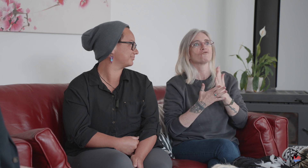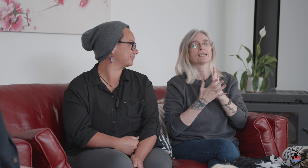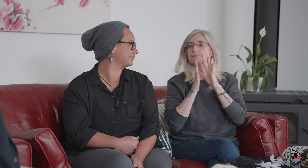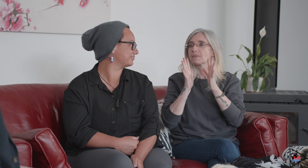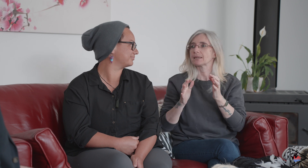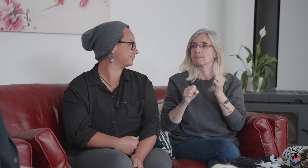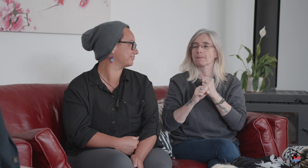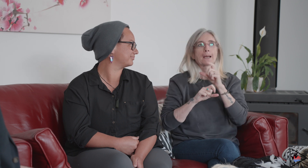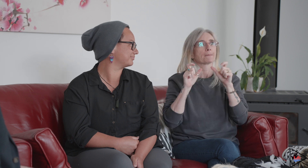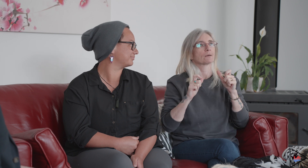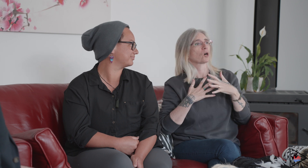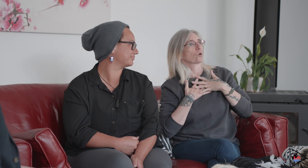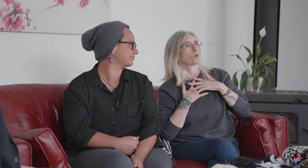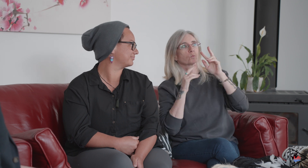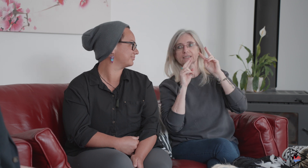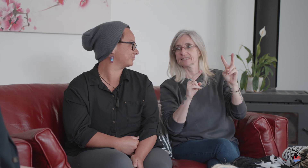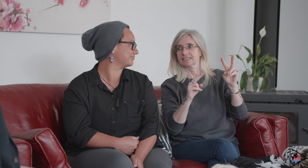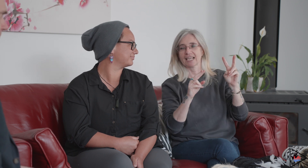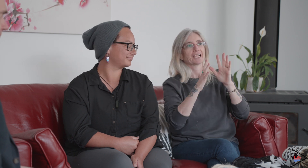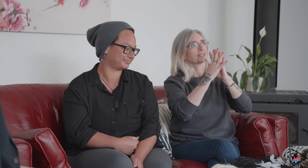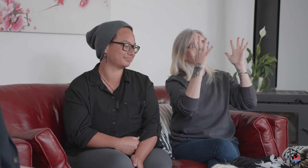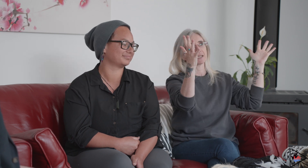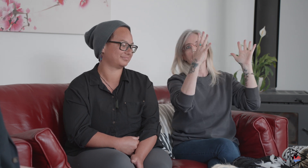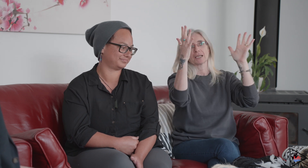my first thought going in, but it was really nice to have some artwork on the wall and it's